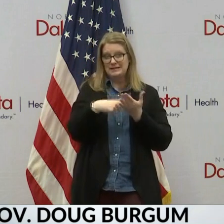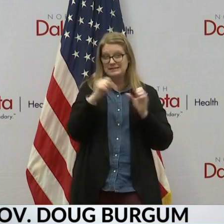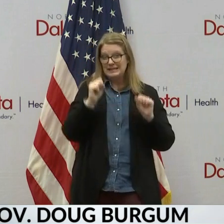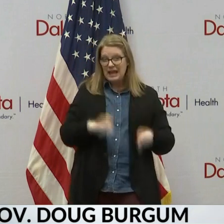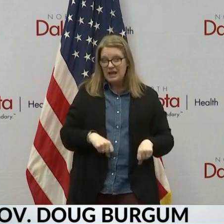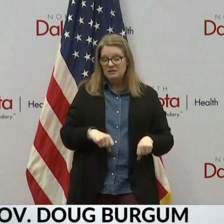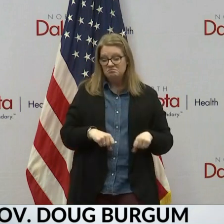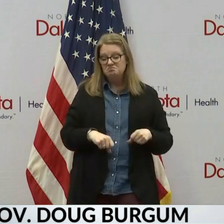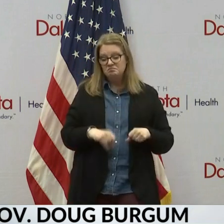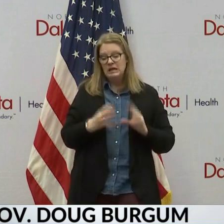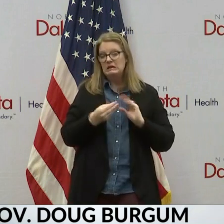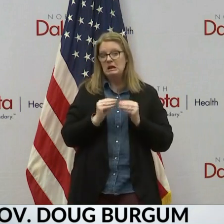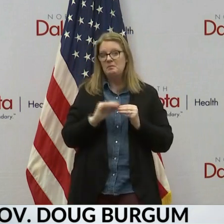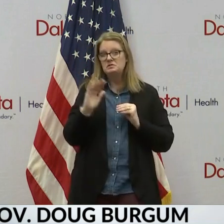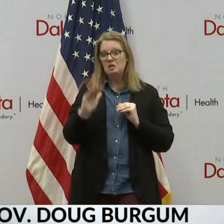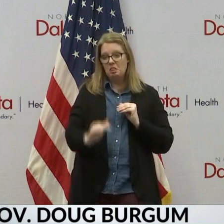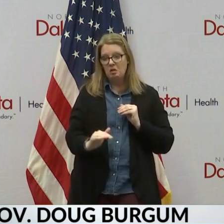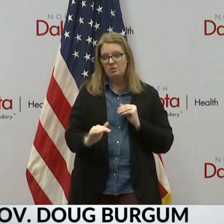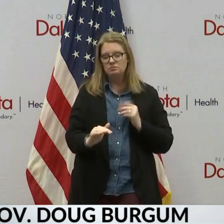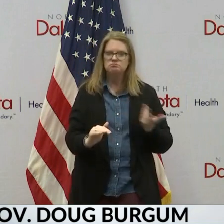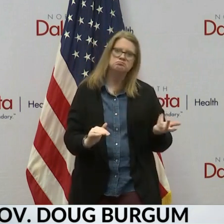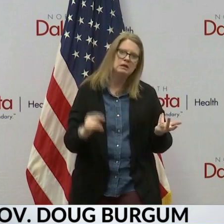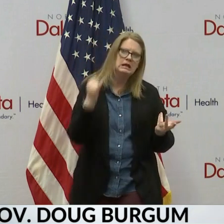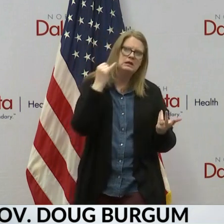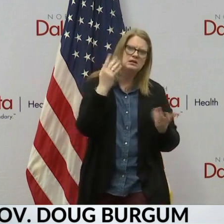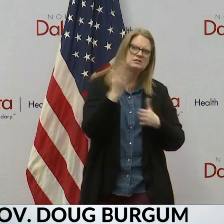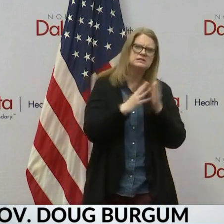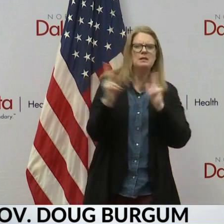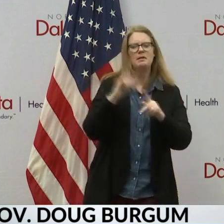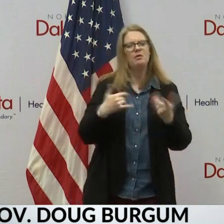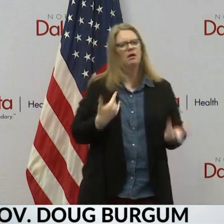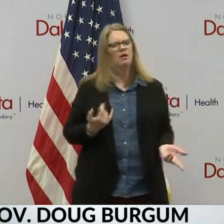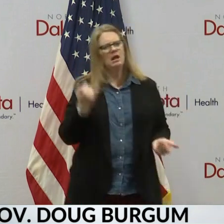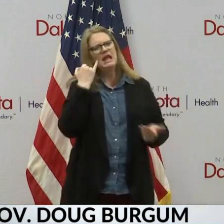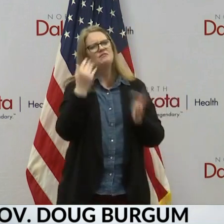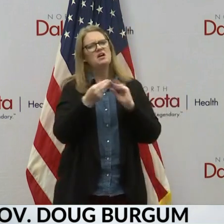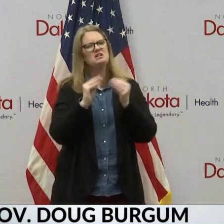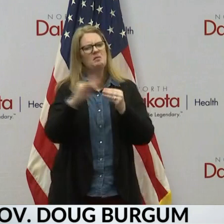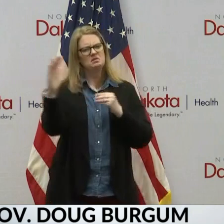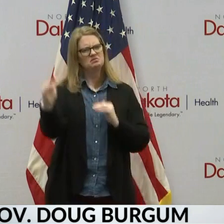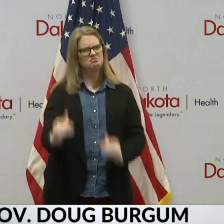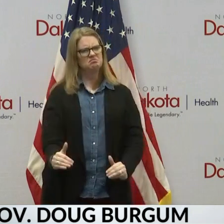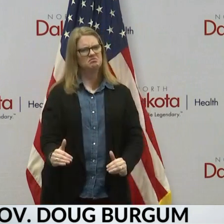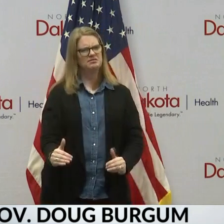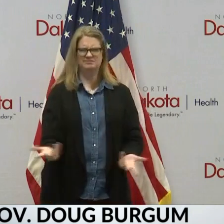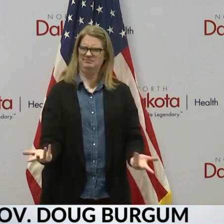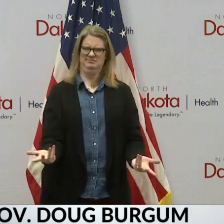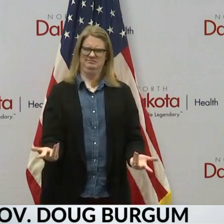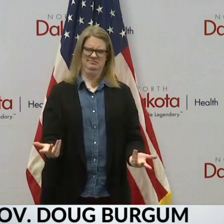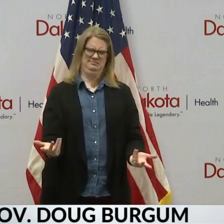CRITERIA, ONE OF THE REASONS WHY WE HAVE THAT DISCUSSION IS BECAUSE OUR NUMBERS ARE LOW.